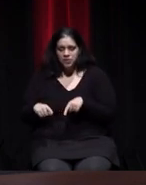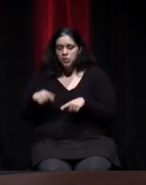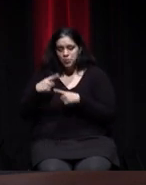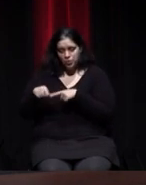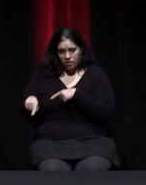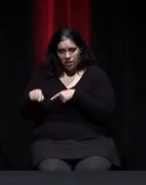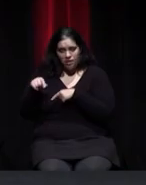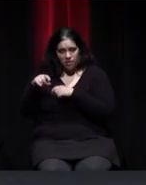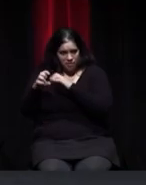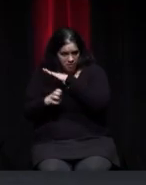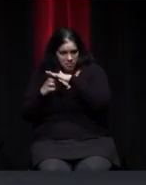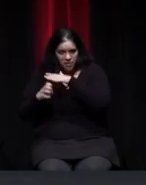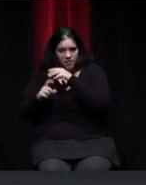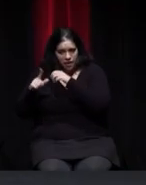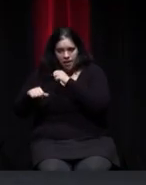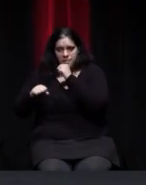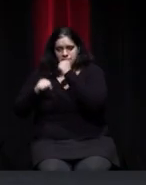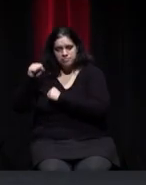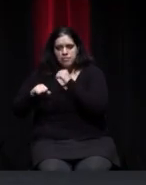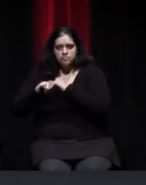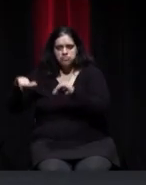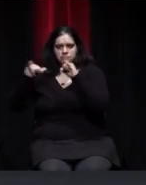won't escape this process.